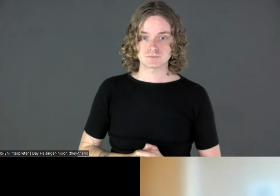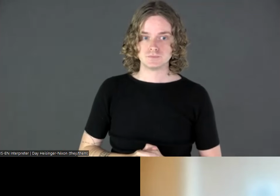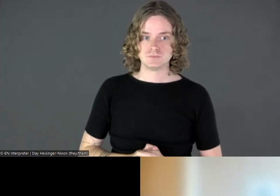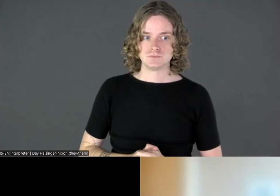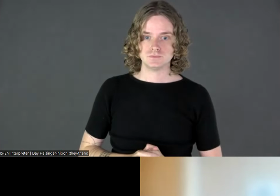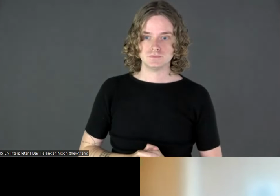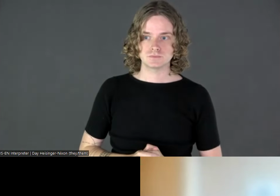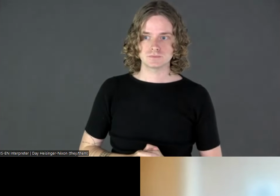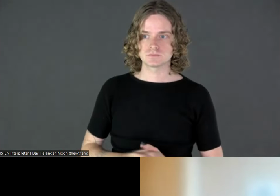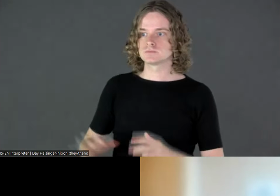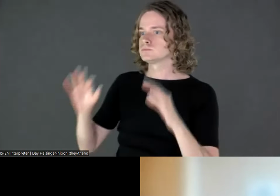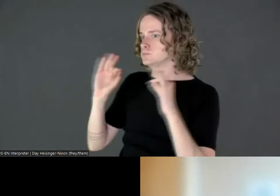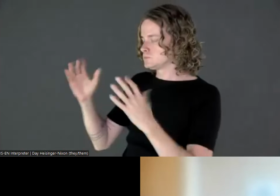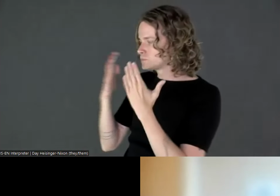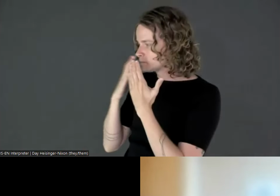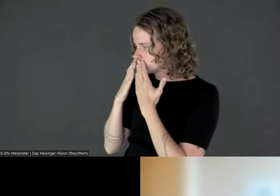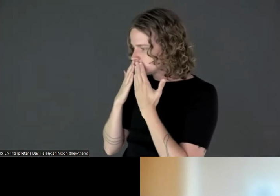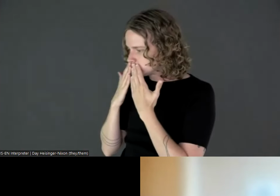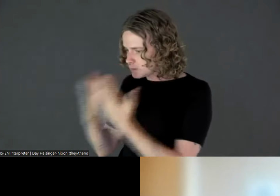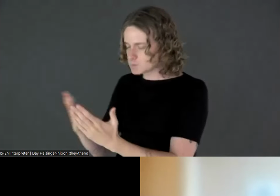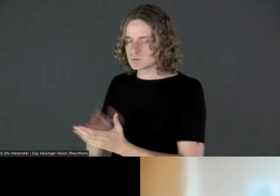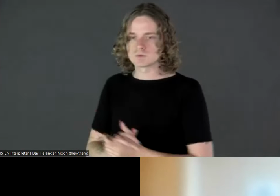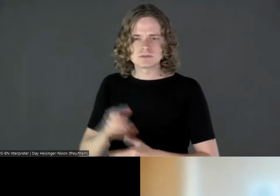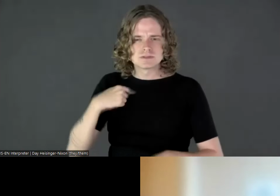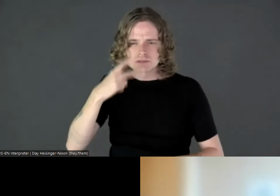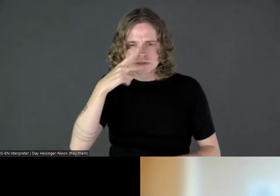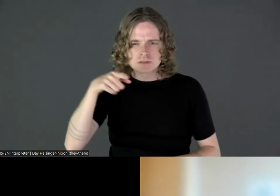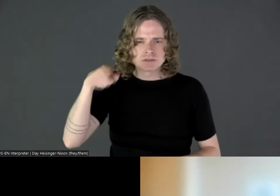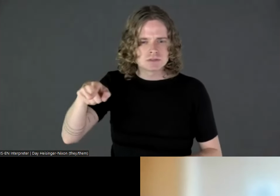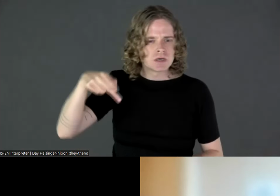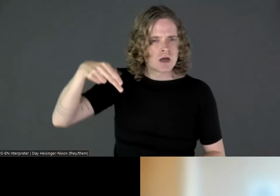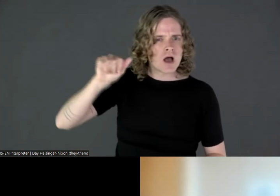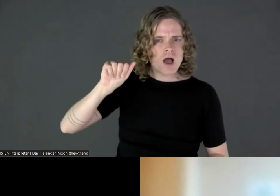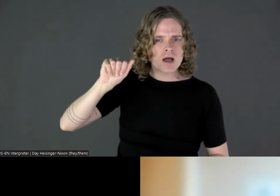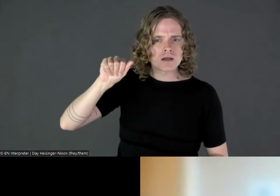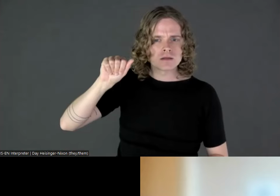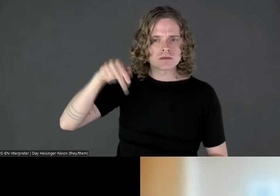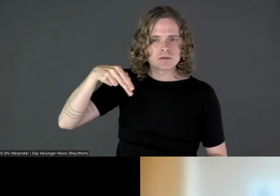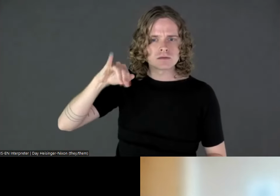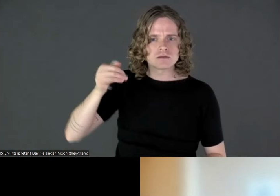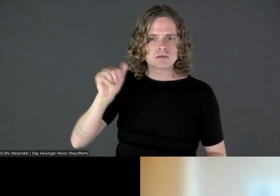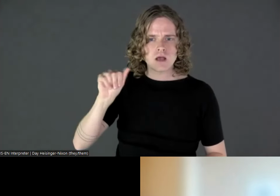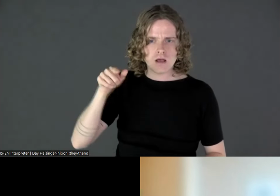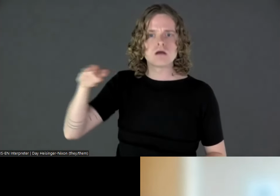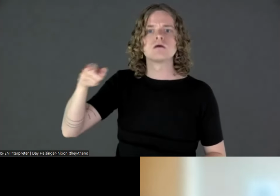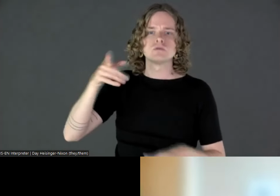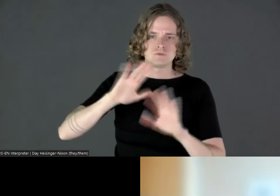I see that Anise you posted in the chat box which is relevant to have the pool of experts,